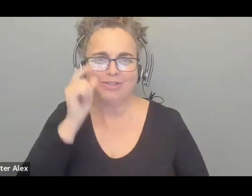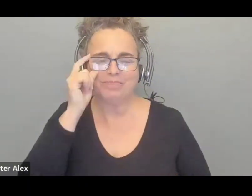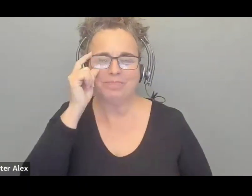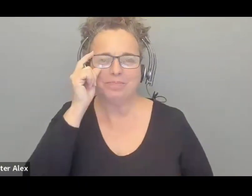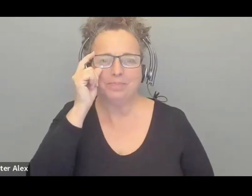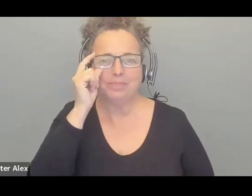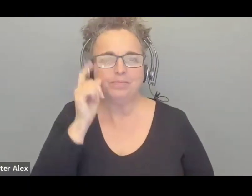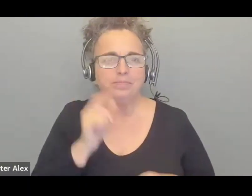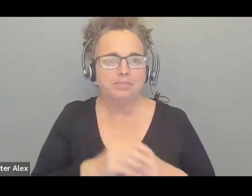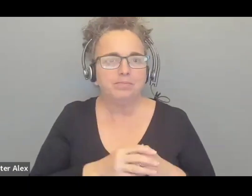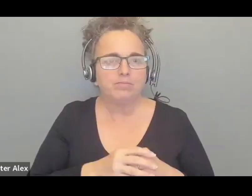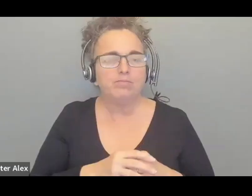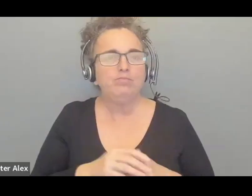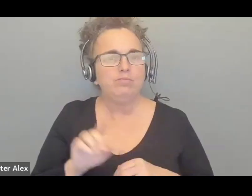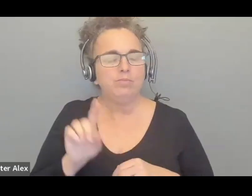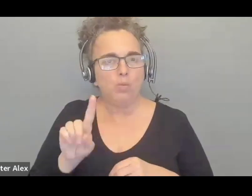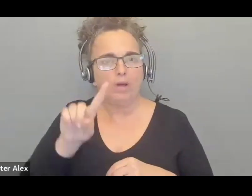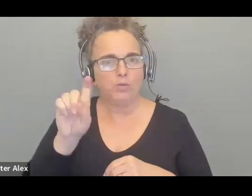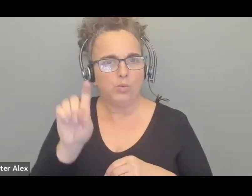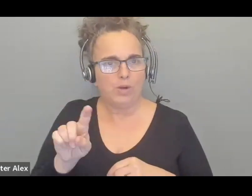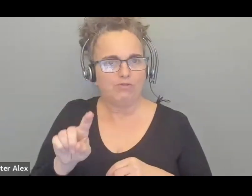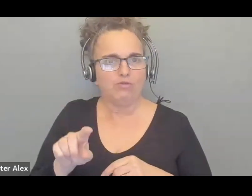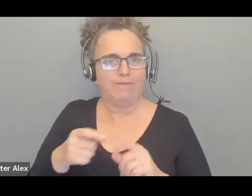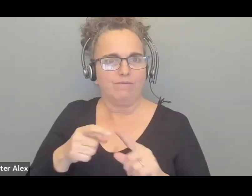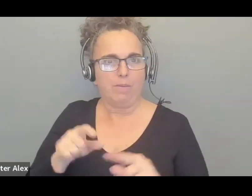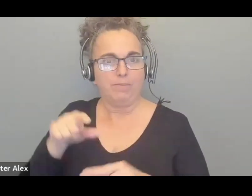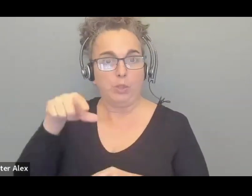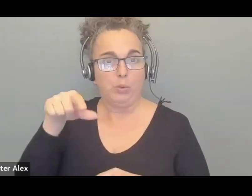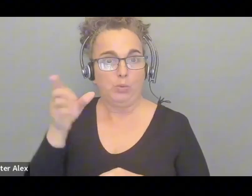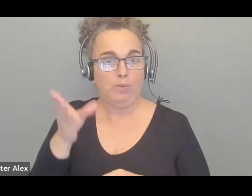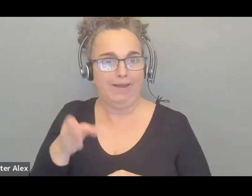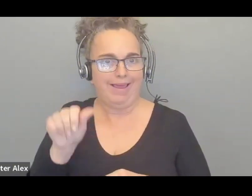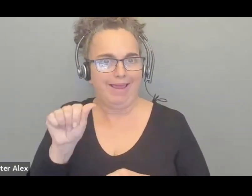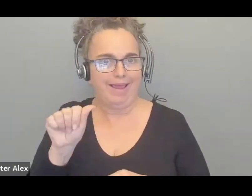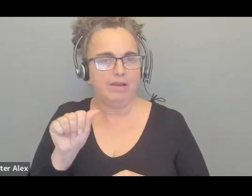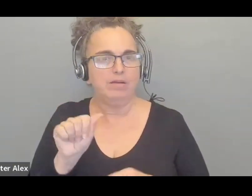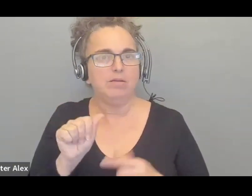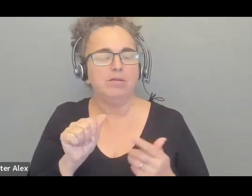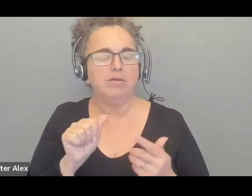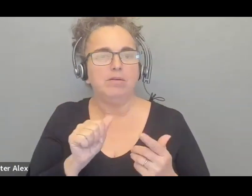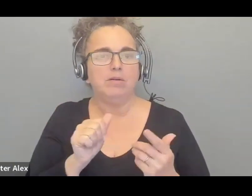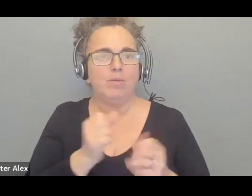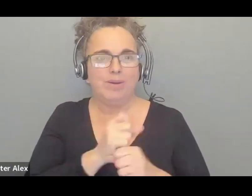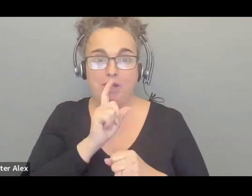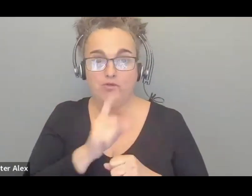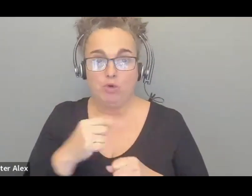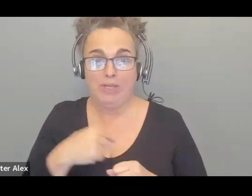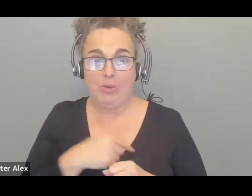So I, there was a question in the Q&A that I'd love to make sure we get to just so,